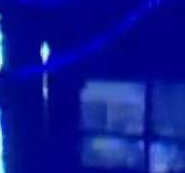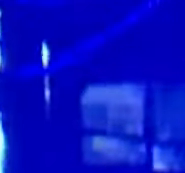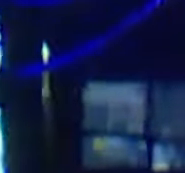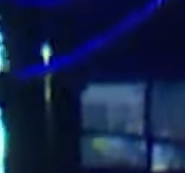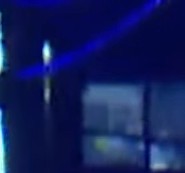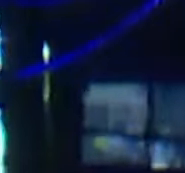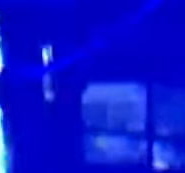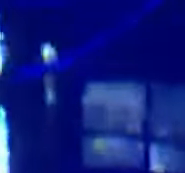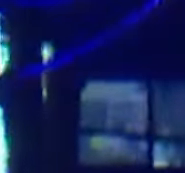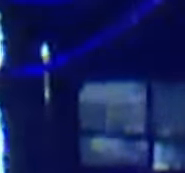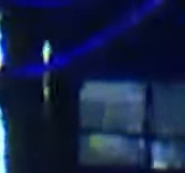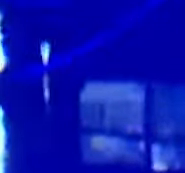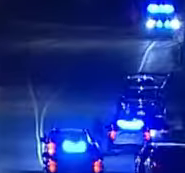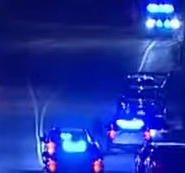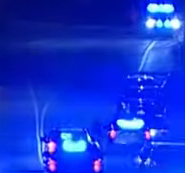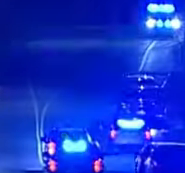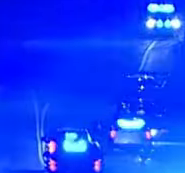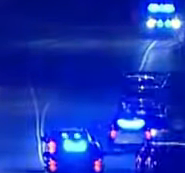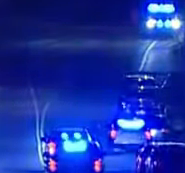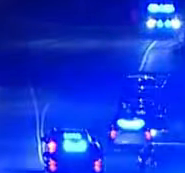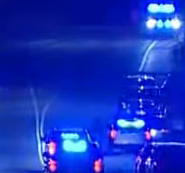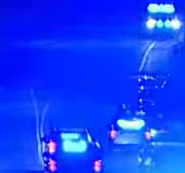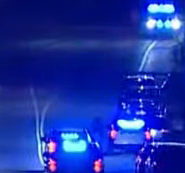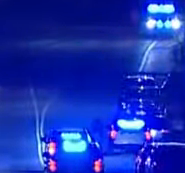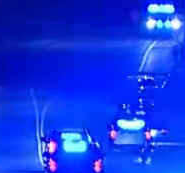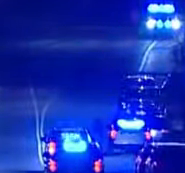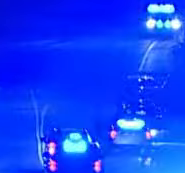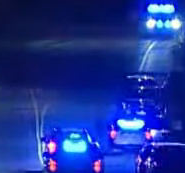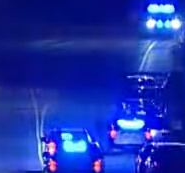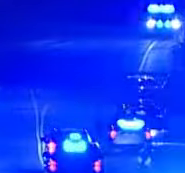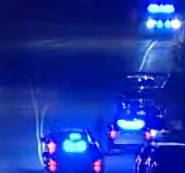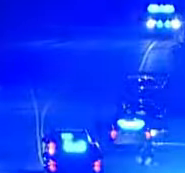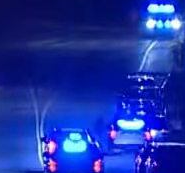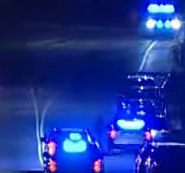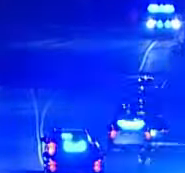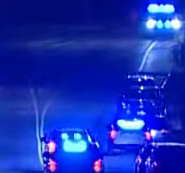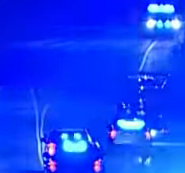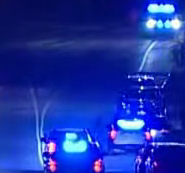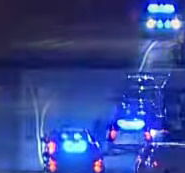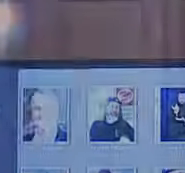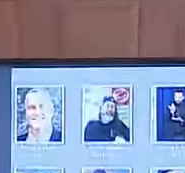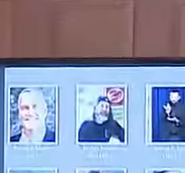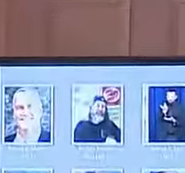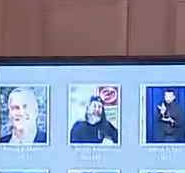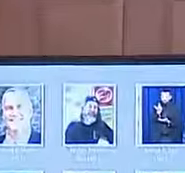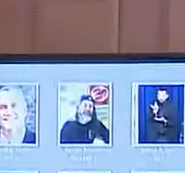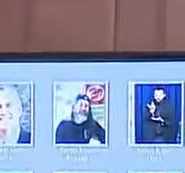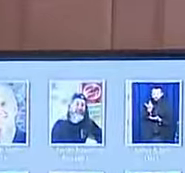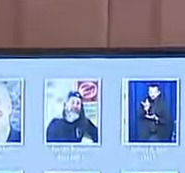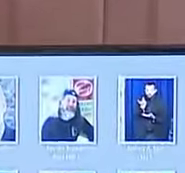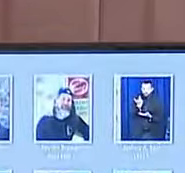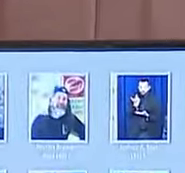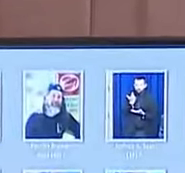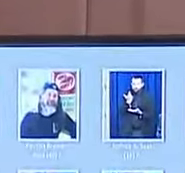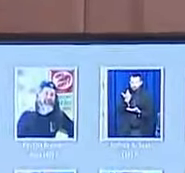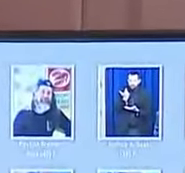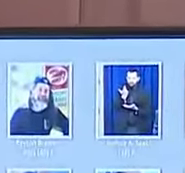THEIR CHARACTER, ACCORDING ACCORDING TO WHAT THE POLICE CHIEF SAID, HUMANIZING THEM, THE PHOTOS SHOWING THEM,